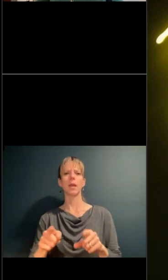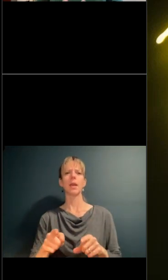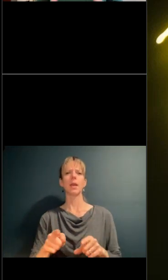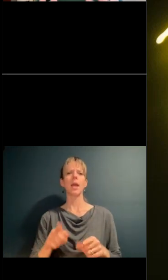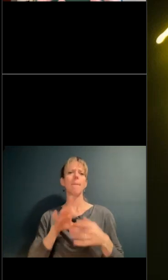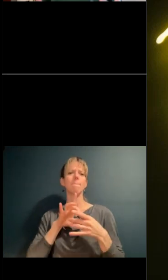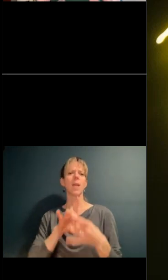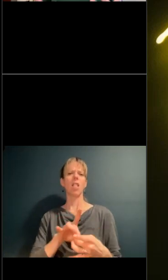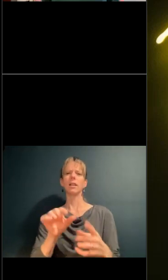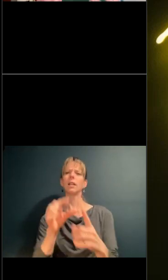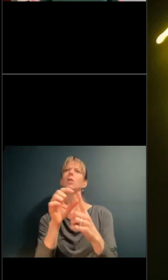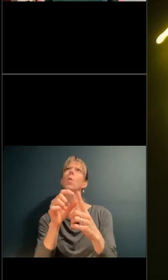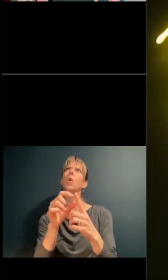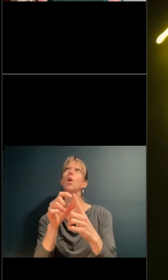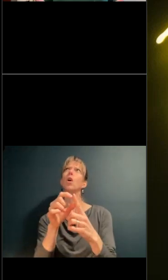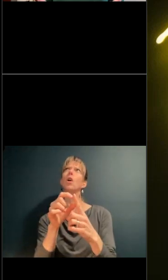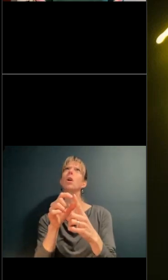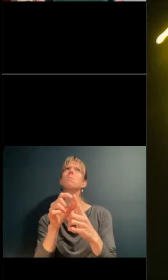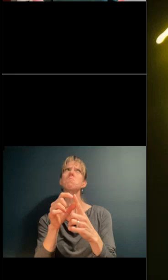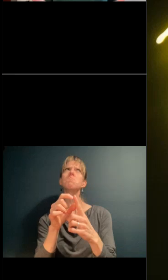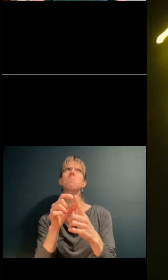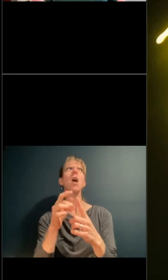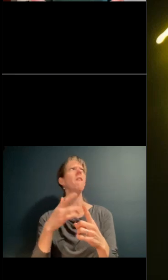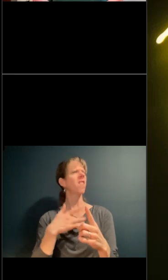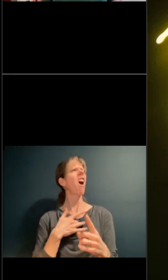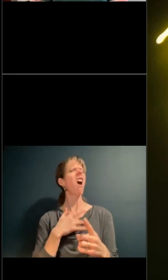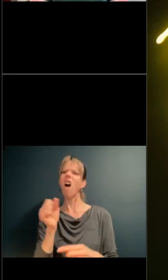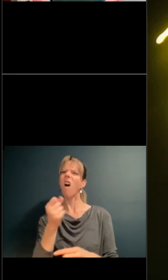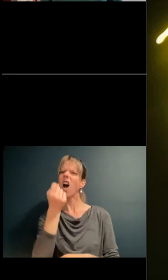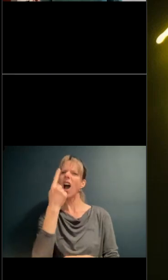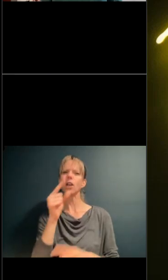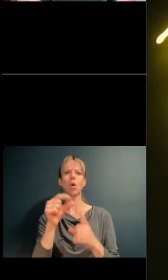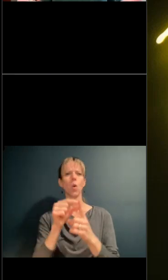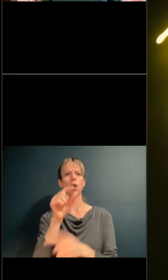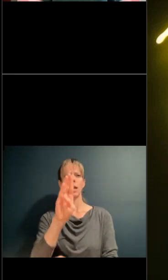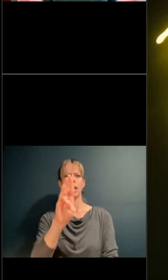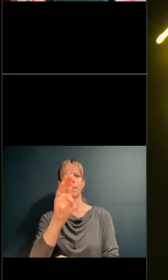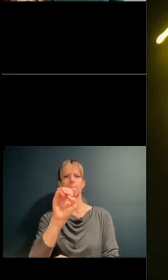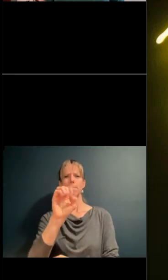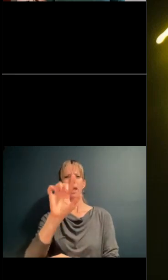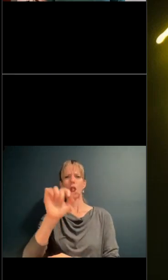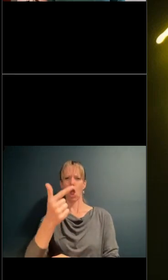that resonates so much for us because we know the joy that comes when we do belong.